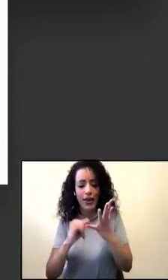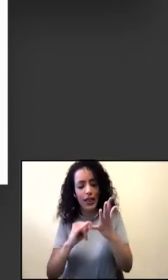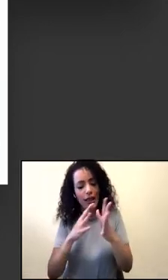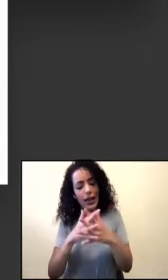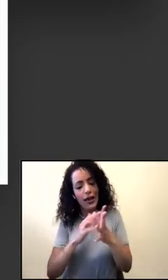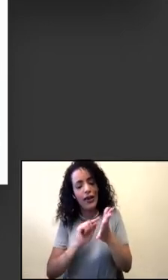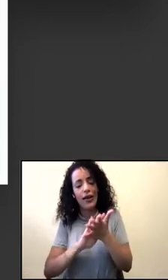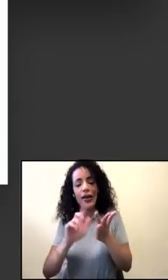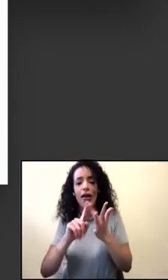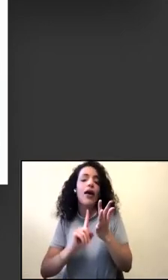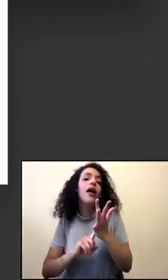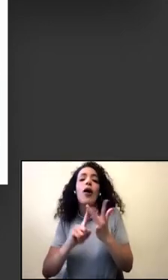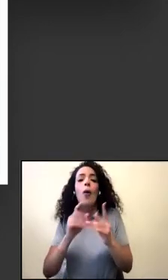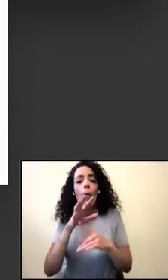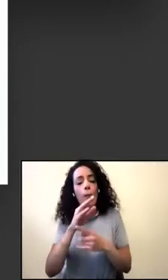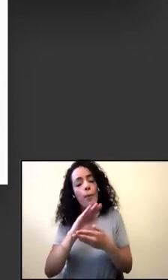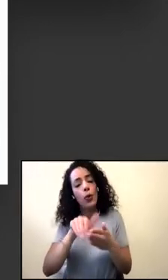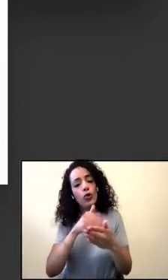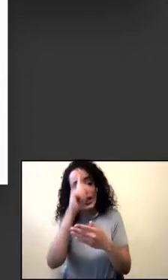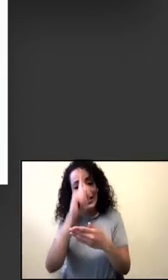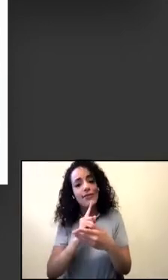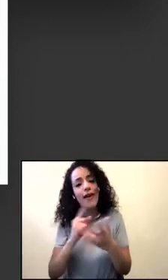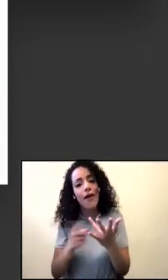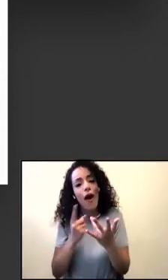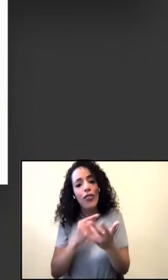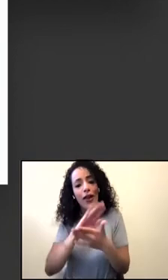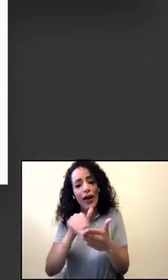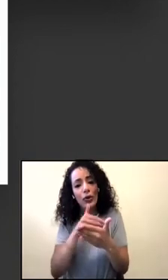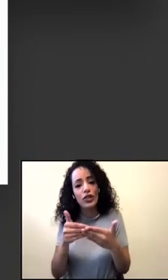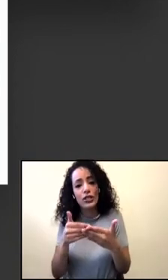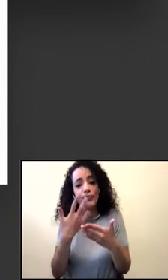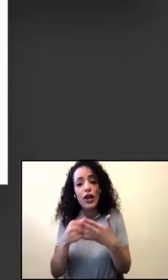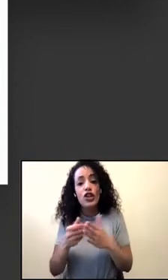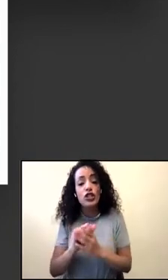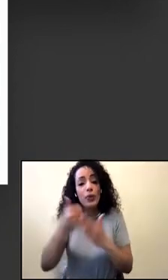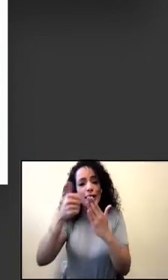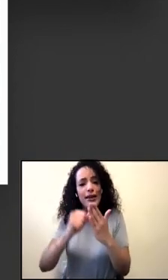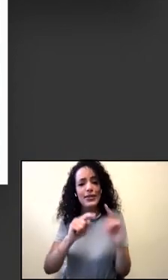This year Asmaa was shortlisted for the Brunel African Poetry Prize, and longlisted for the